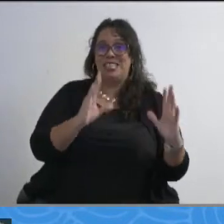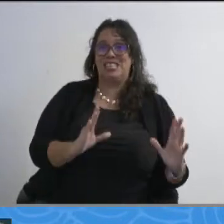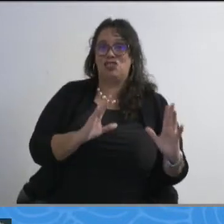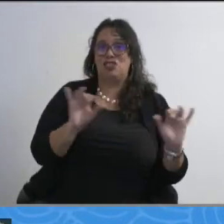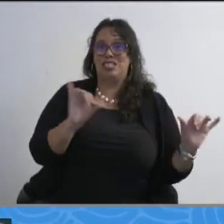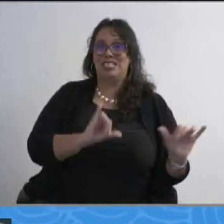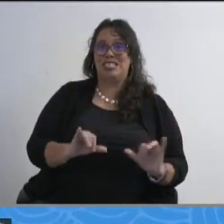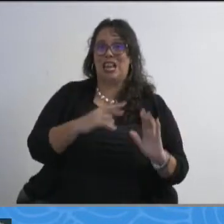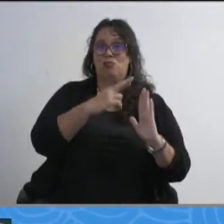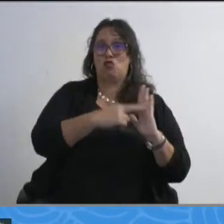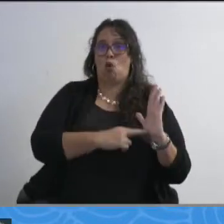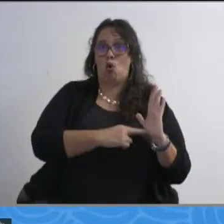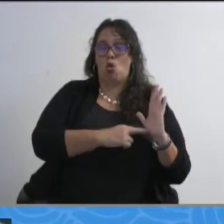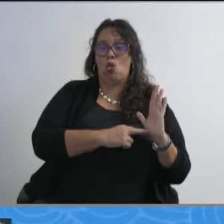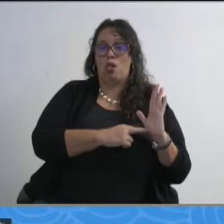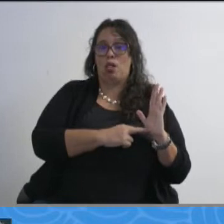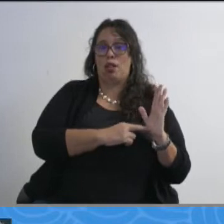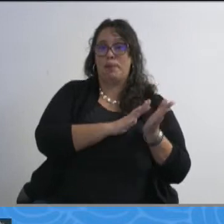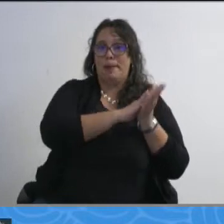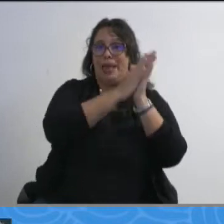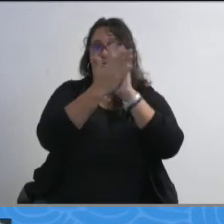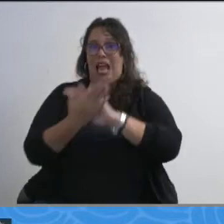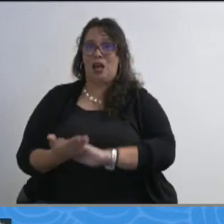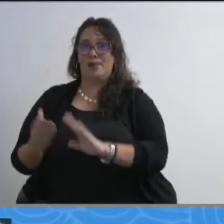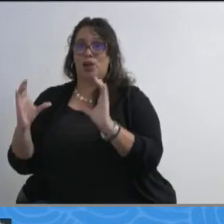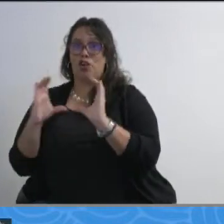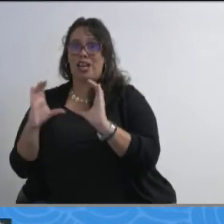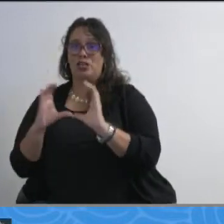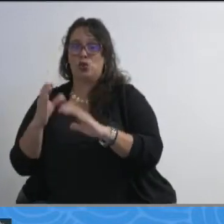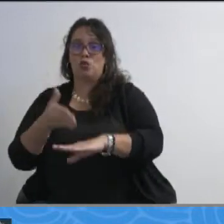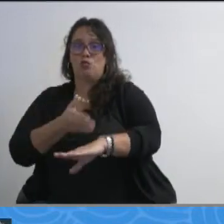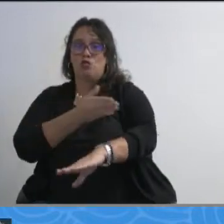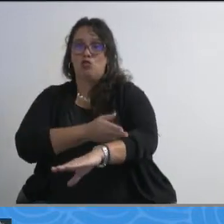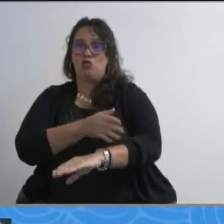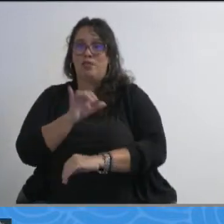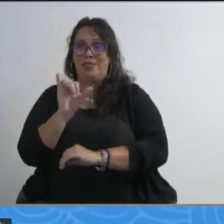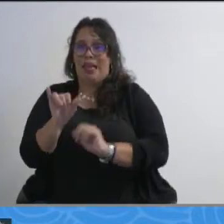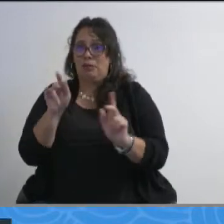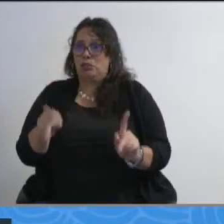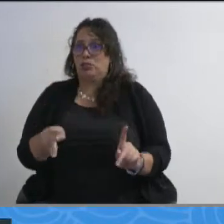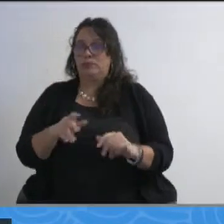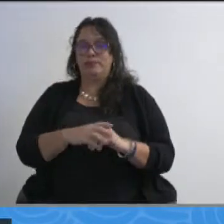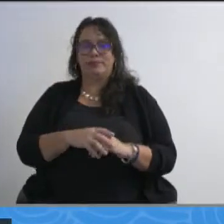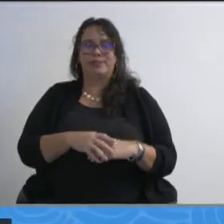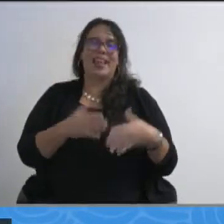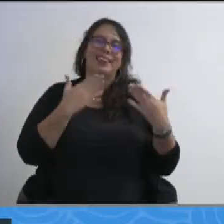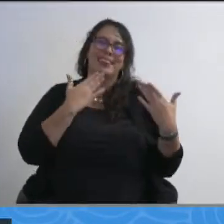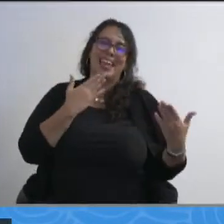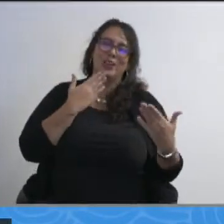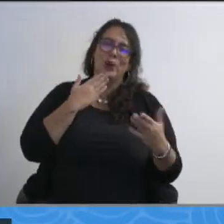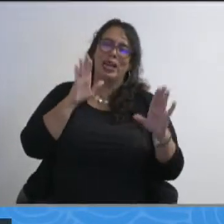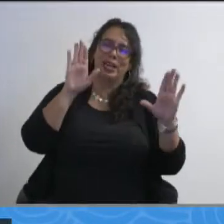but get them credentialed so that we can improve that percentage? Thank you. That's a really, really great question.